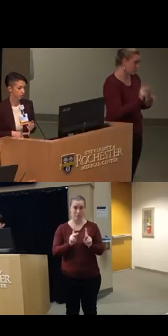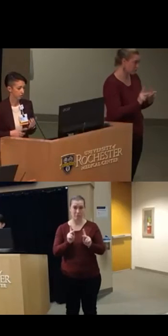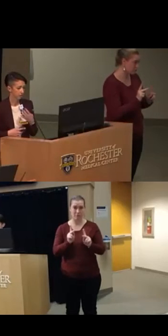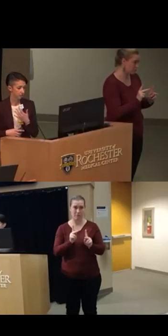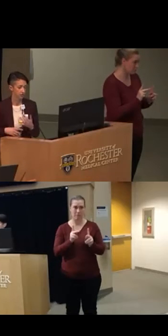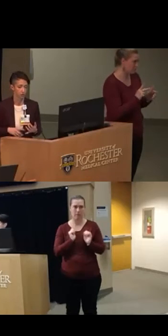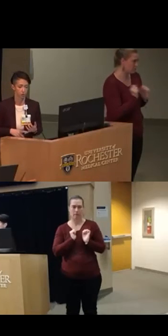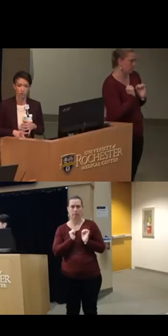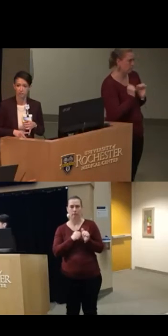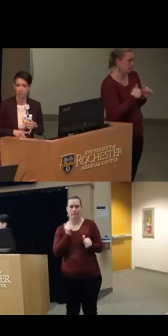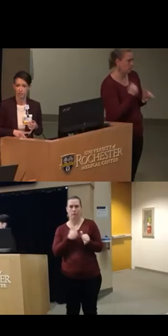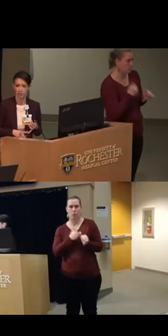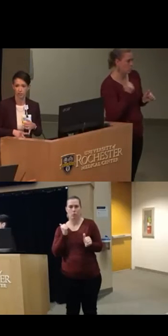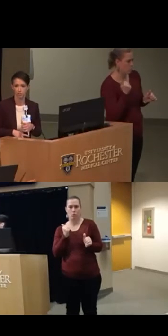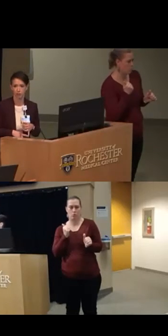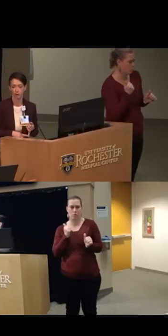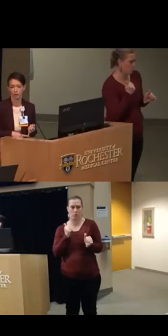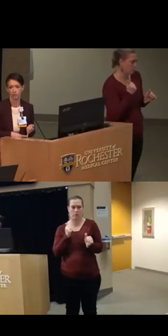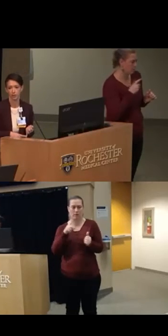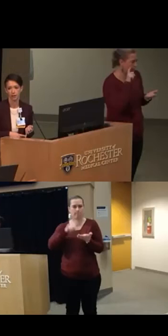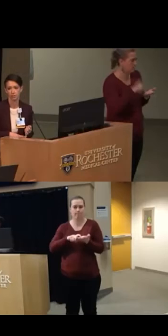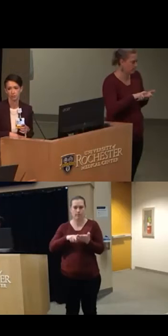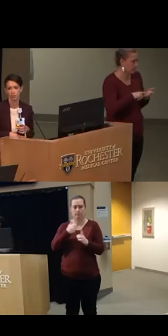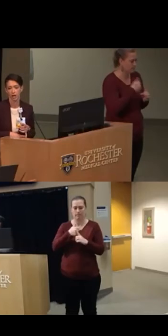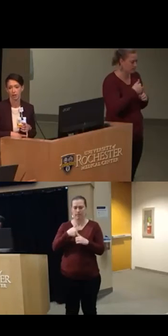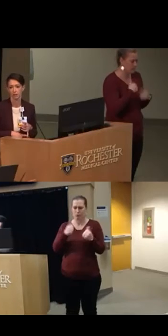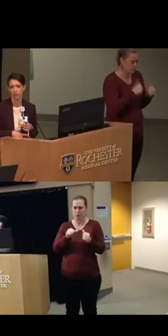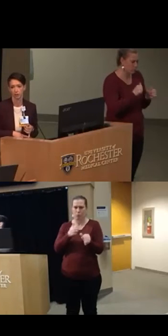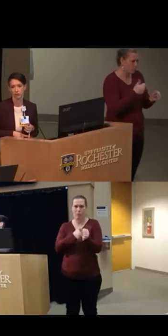avoid and you see in this quote I'm starting to avoid certain aspects of my job because of